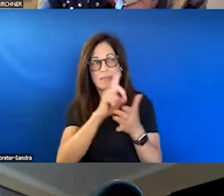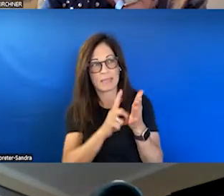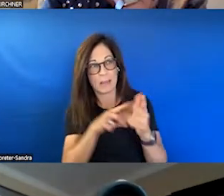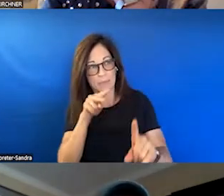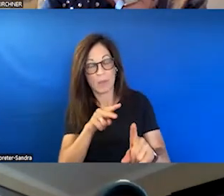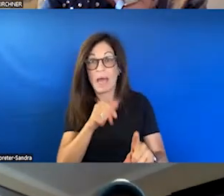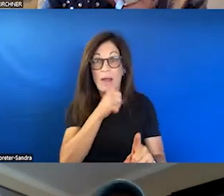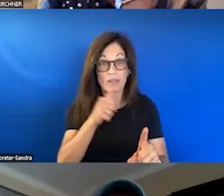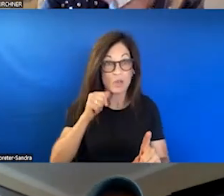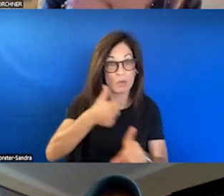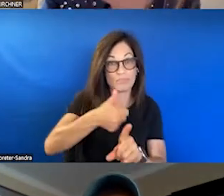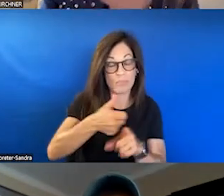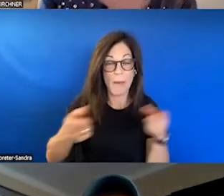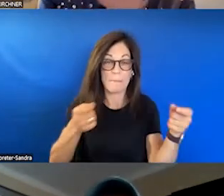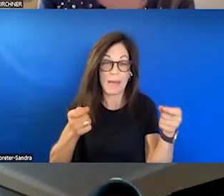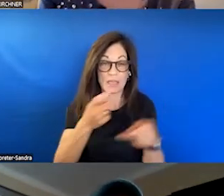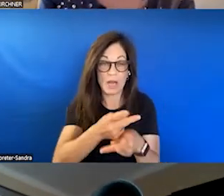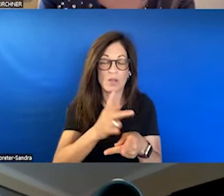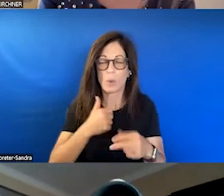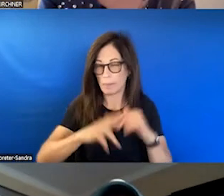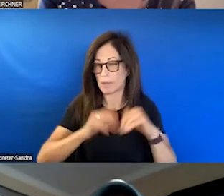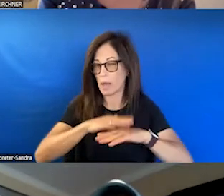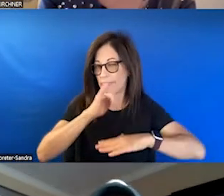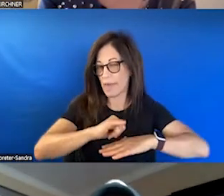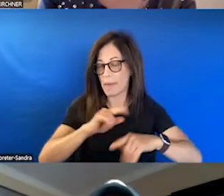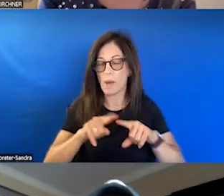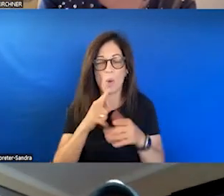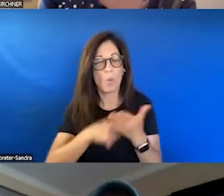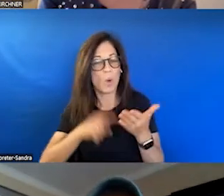WE BUILT ON THAT PLATFORM. IT WAS WHAT ARE WE GOING TO DO TO COVER THE INDIVIDUALS THAT AREN'T